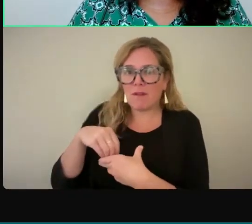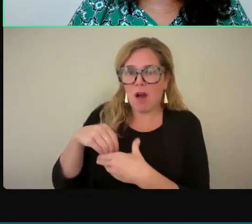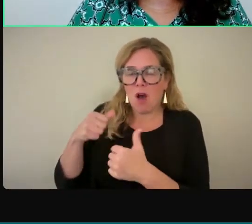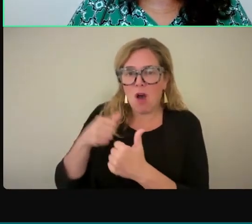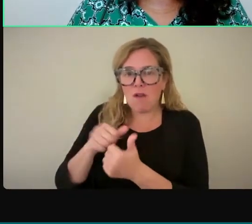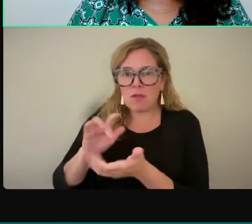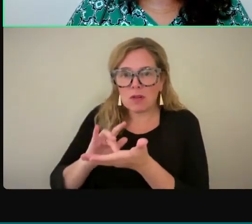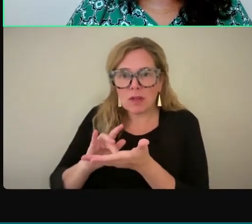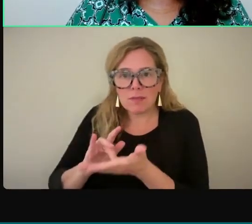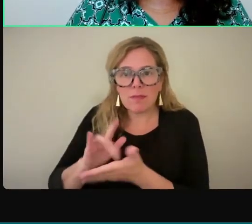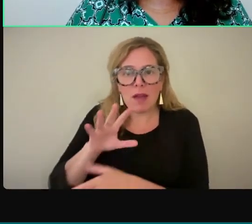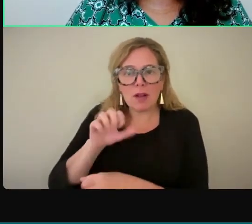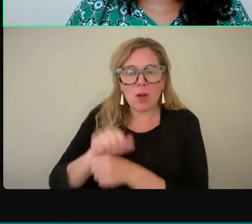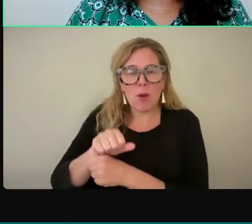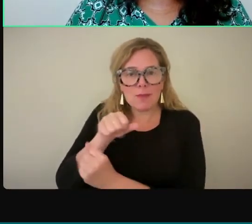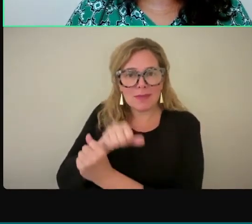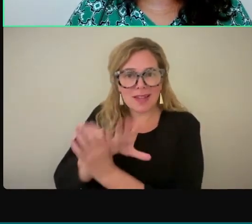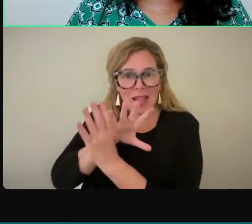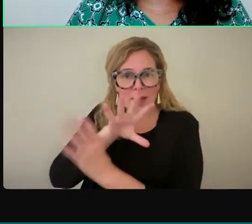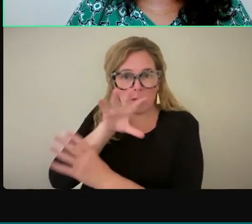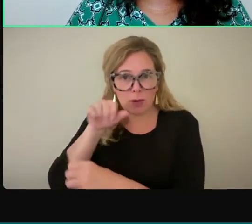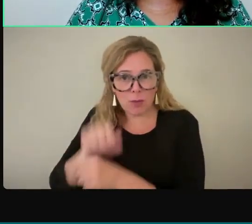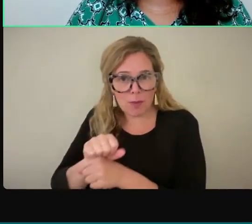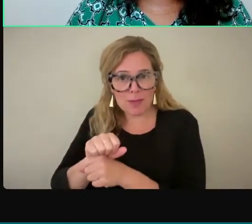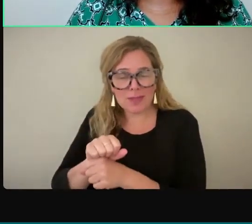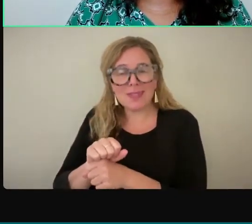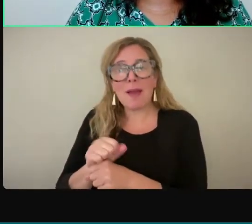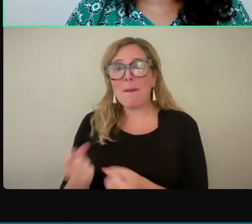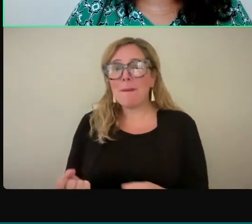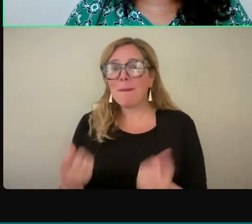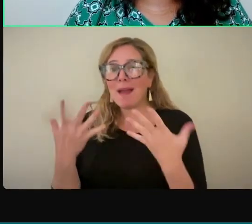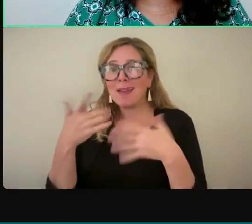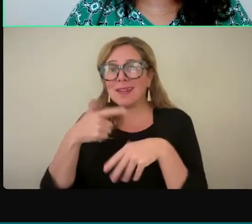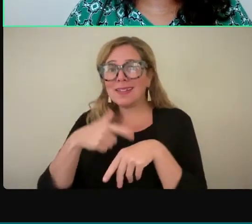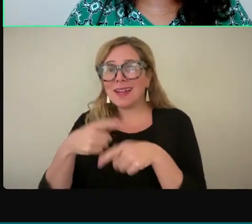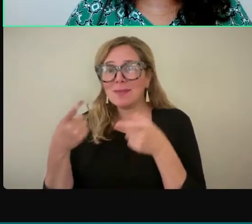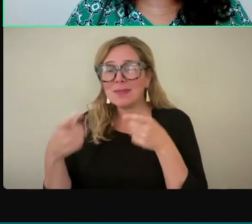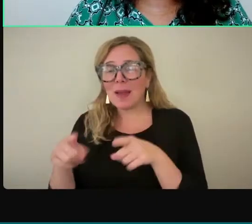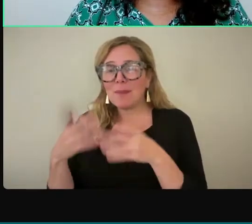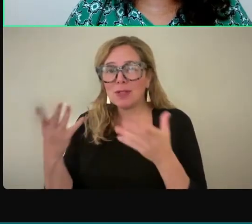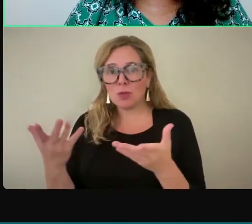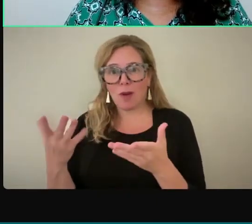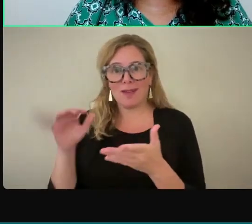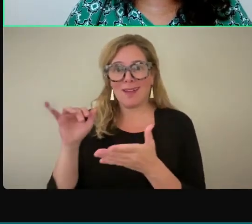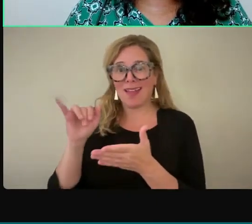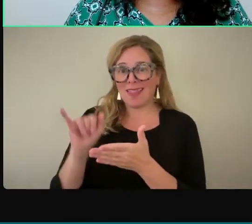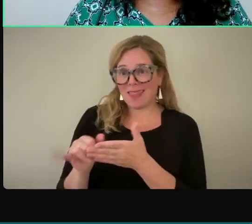going to be a family member and often that family member is an older adult themselves.